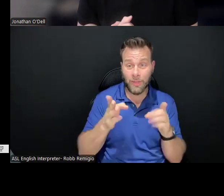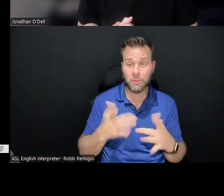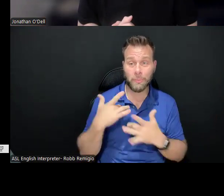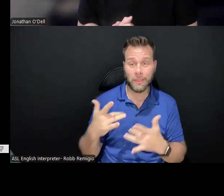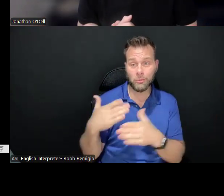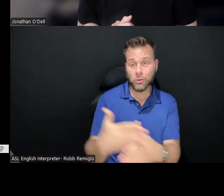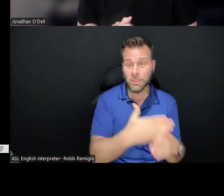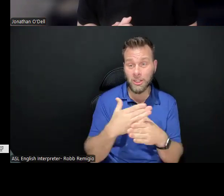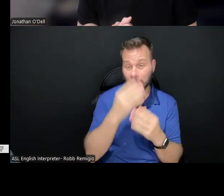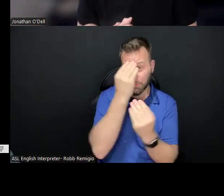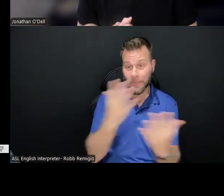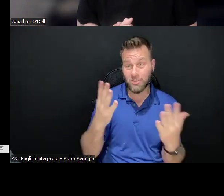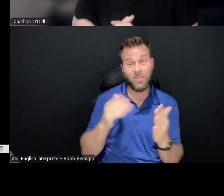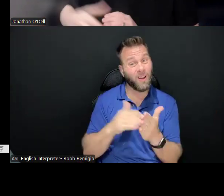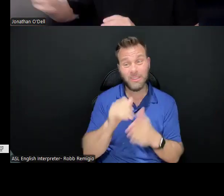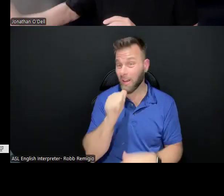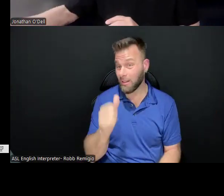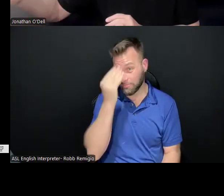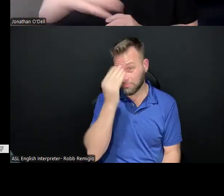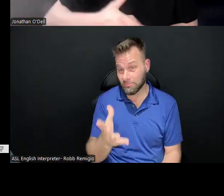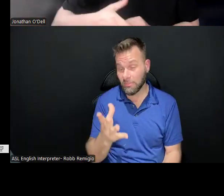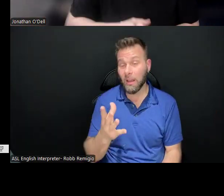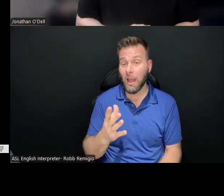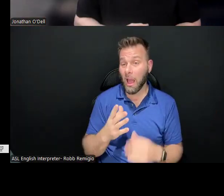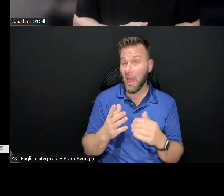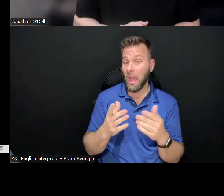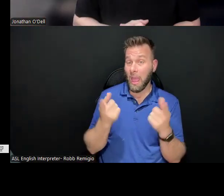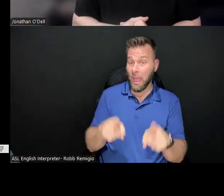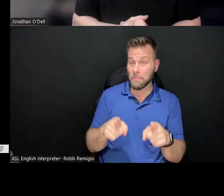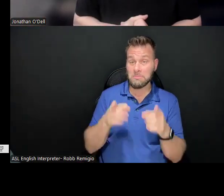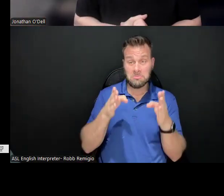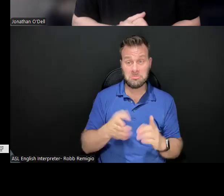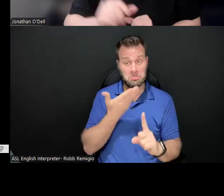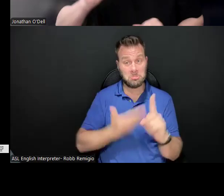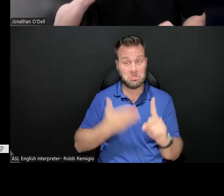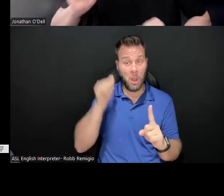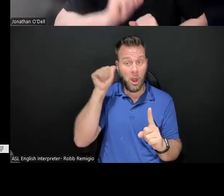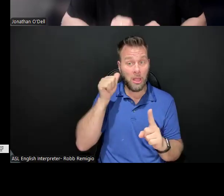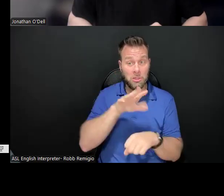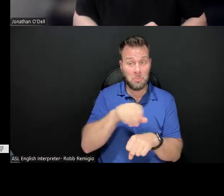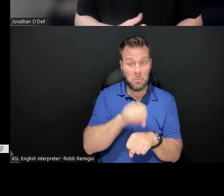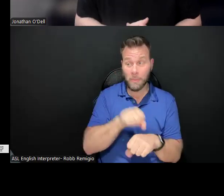share all of that information, I'm sorry to tell you, they I've seen people come out of